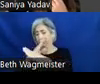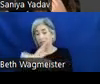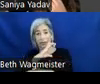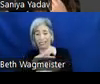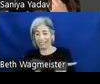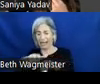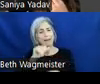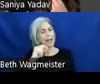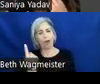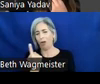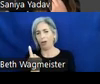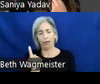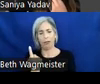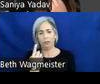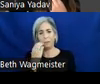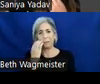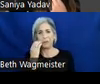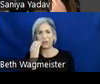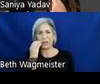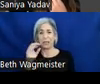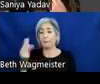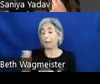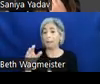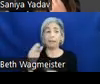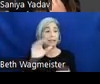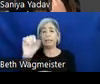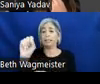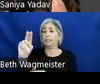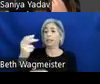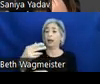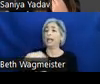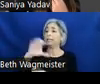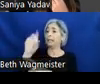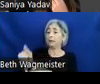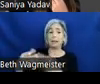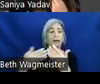So Sarah with cerebral palsy may have different needs and obstacles than Ivan with cerebral palsy.